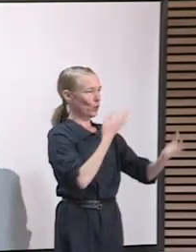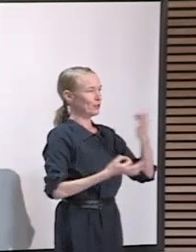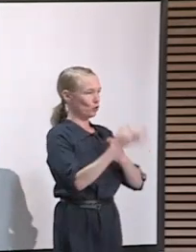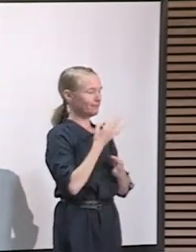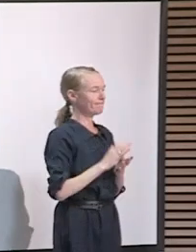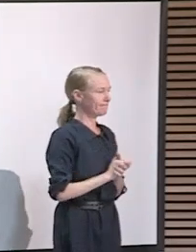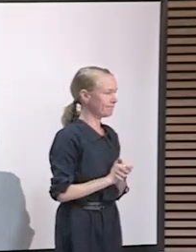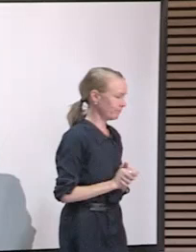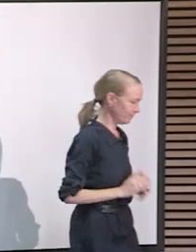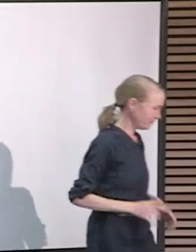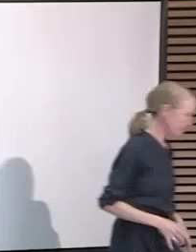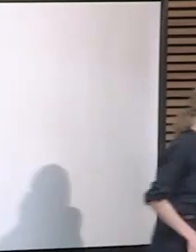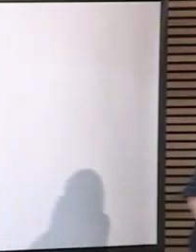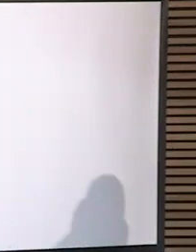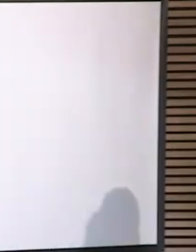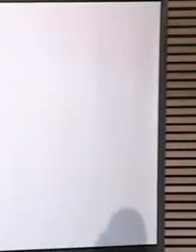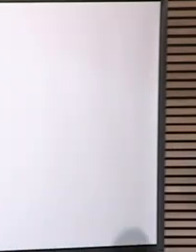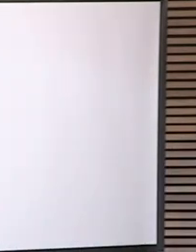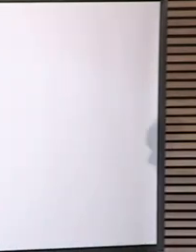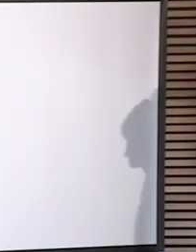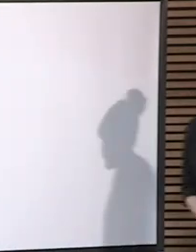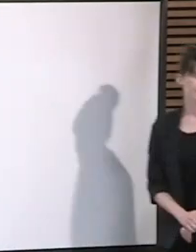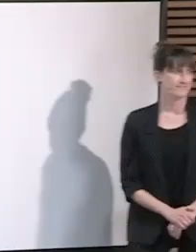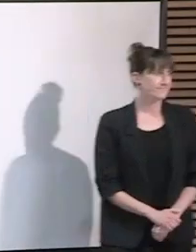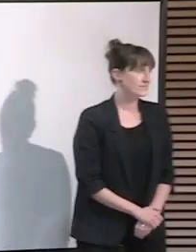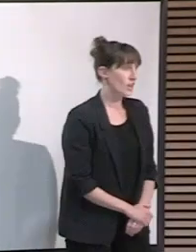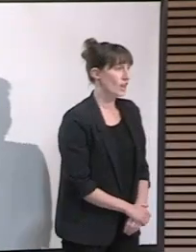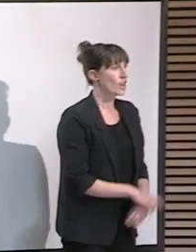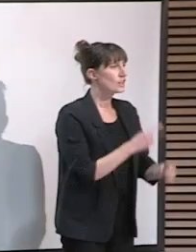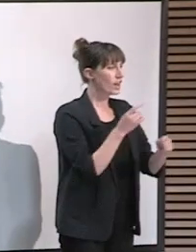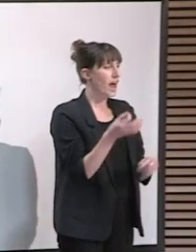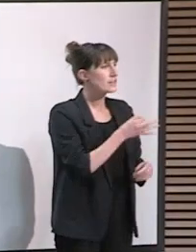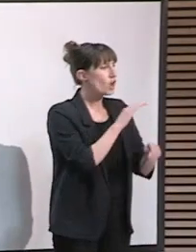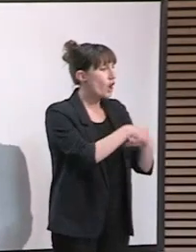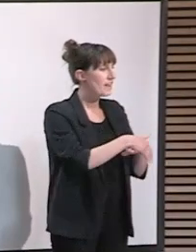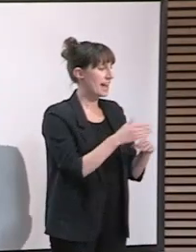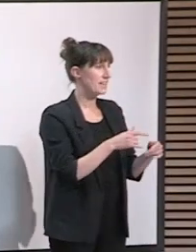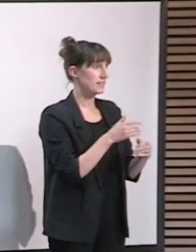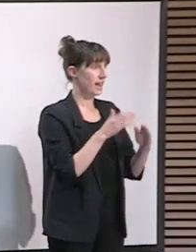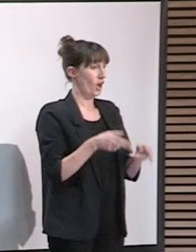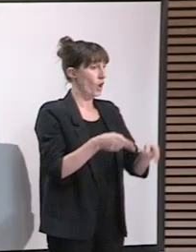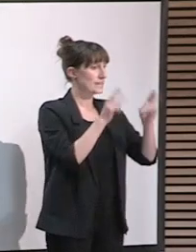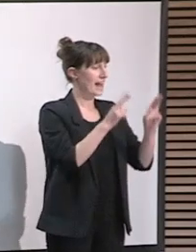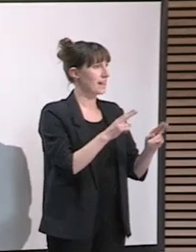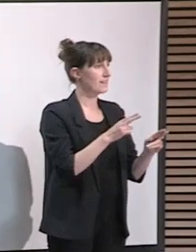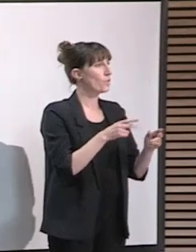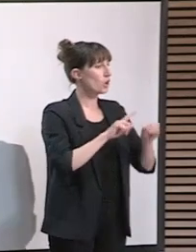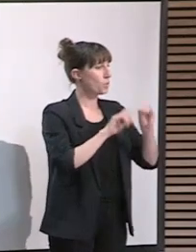Auckland. With that, happy to take your questions. REPORTER: